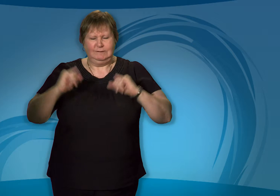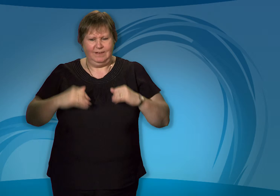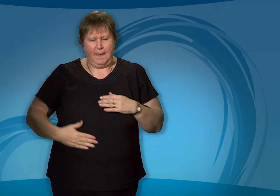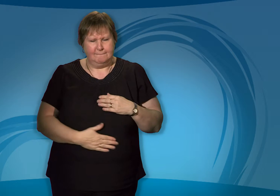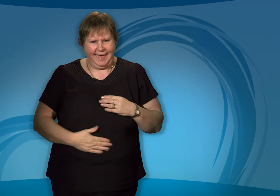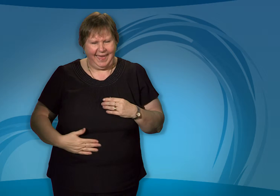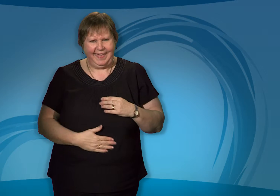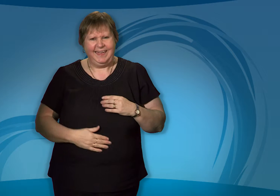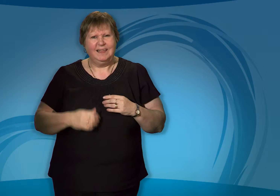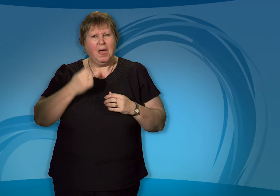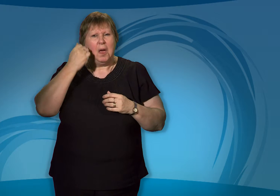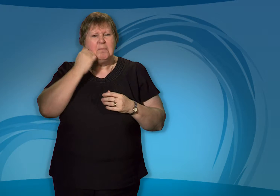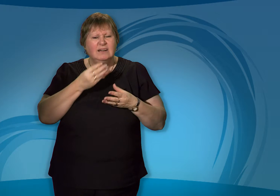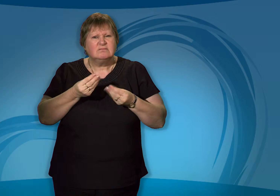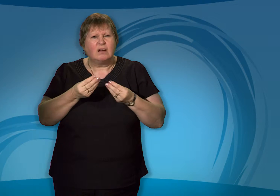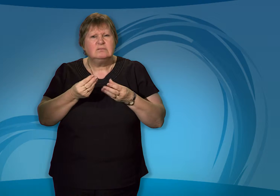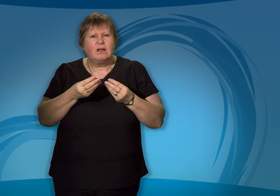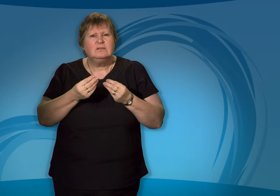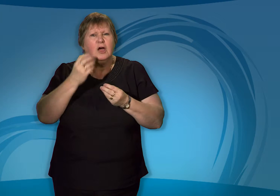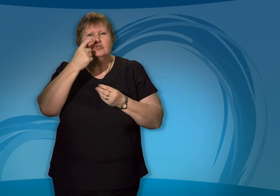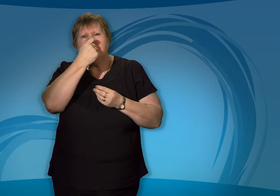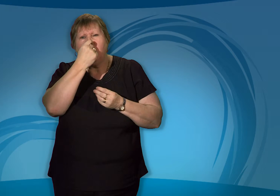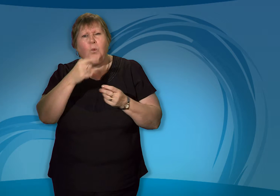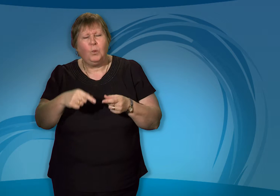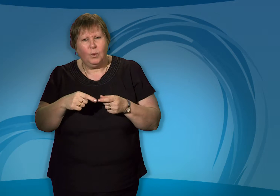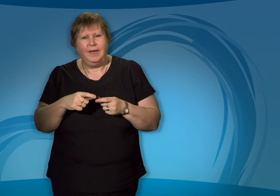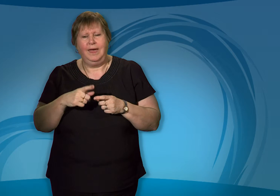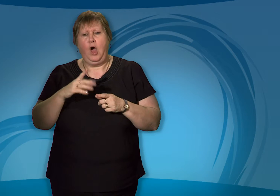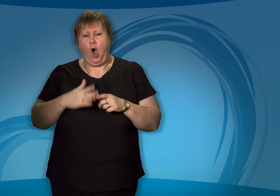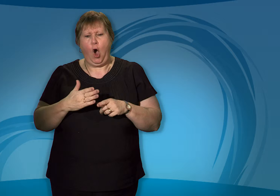us if you have any severe pain, black tarry stools or